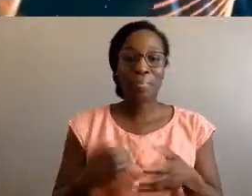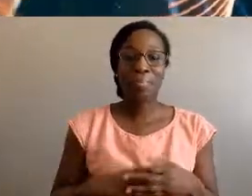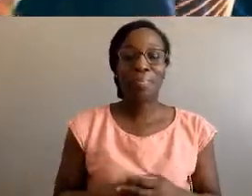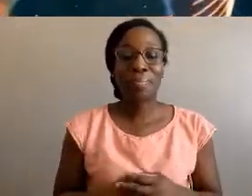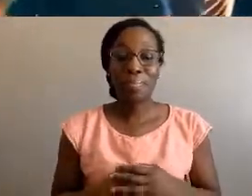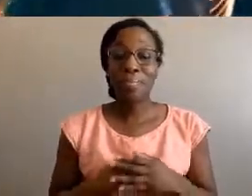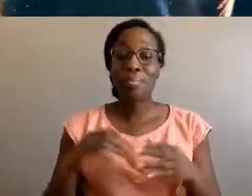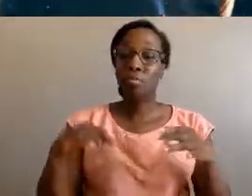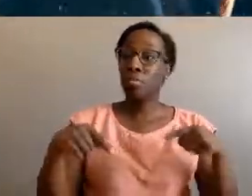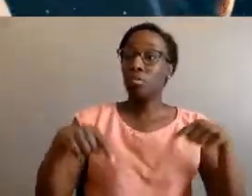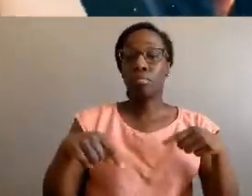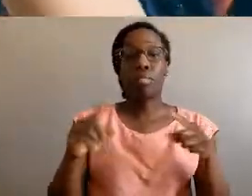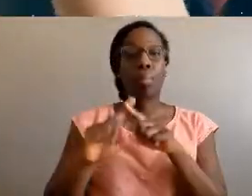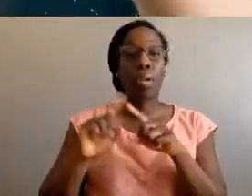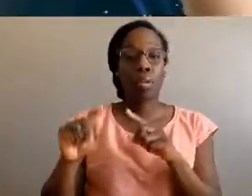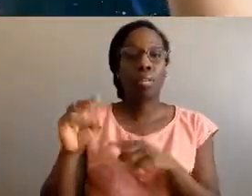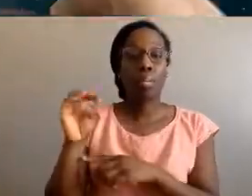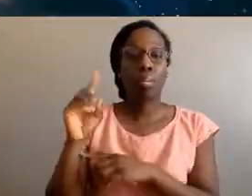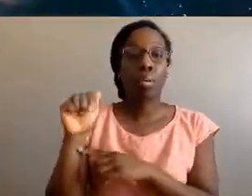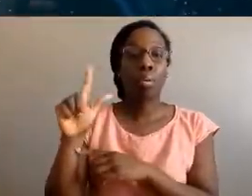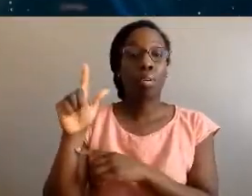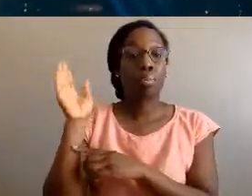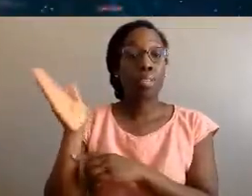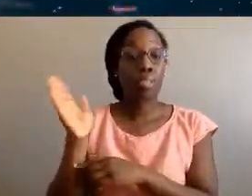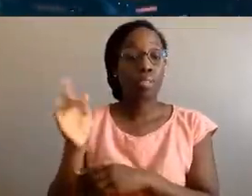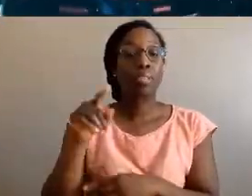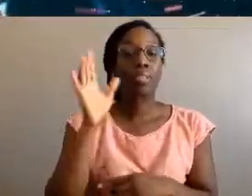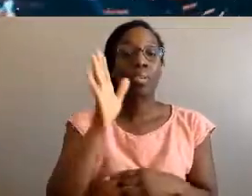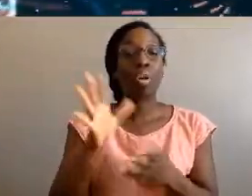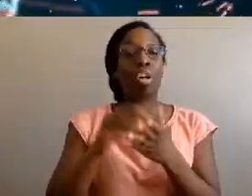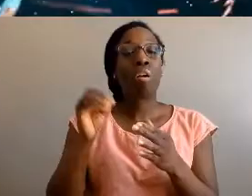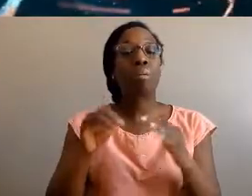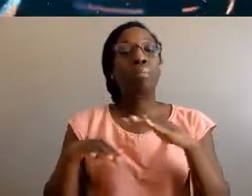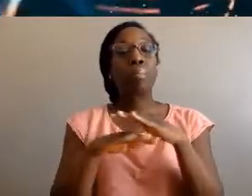In this multimodal presentation, we will learn about the key concepts about multiliteracies pedagogy. You will notice QR codes on some of the slides.